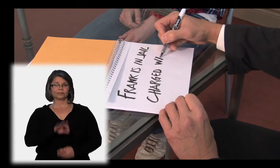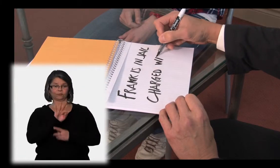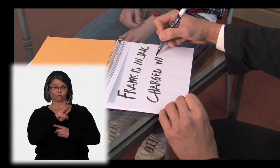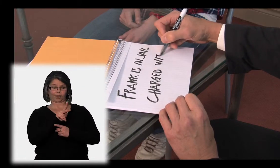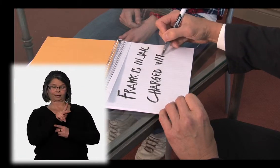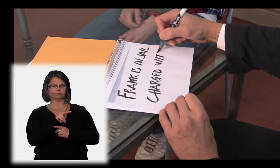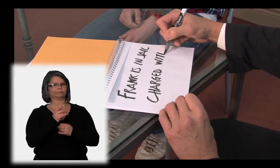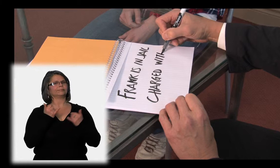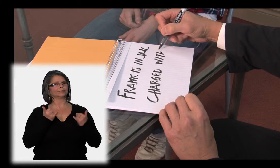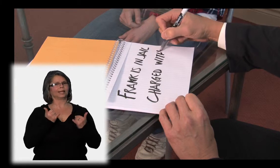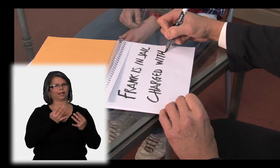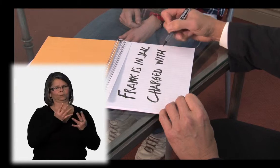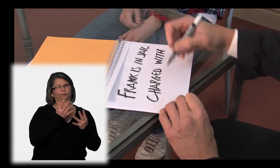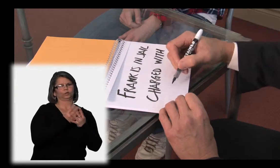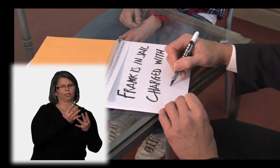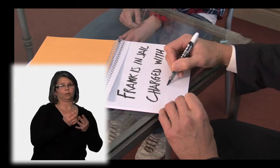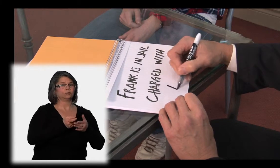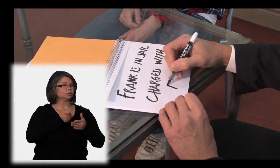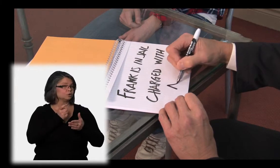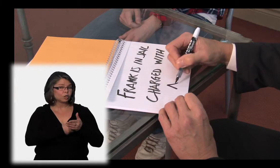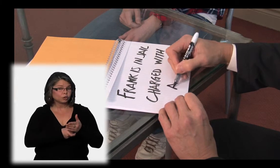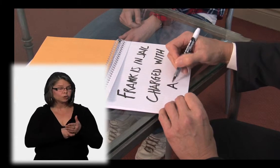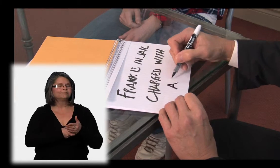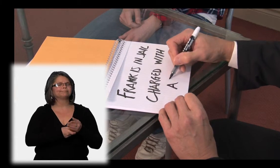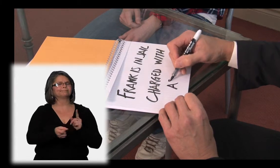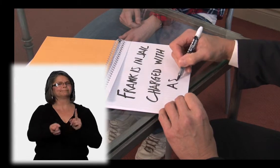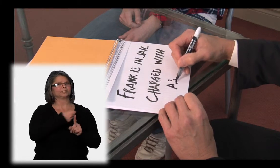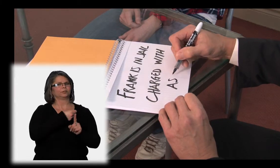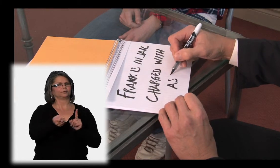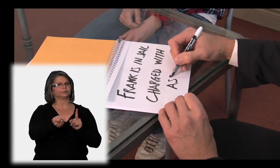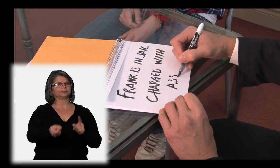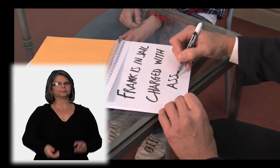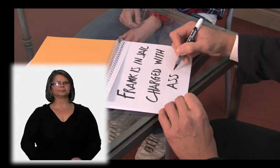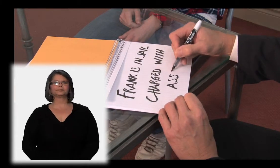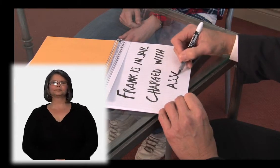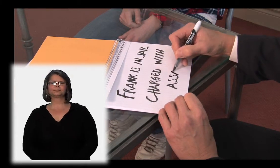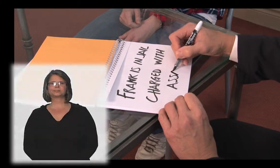Police: Frank is in jail, charged him with assault.